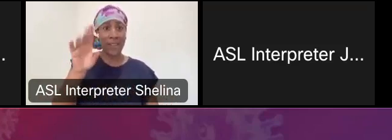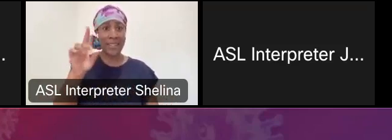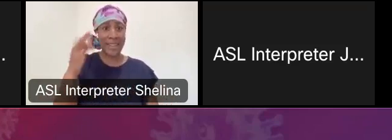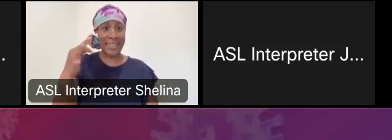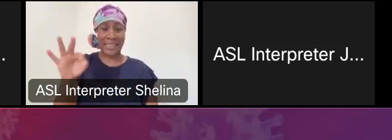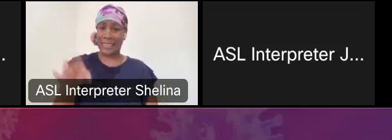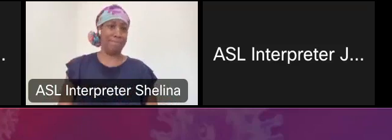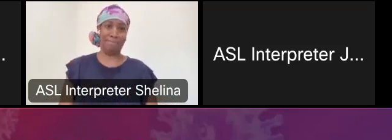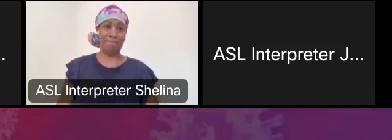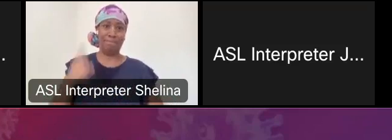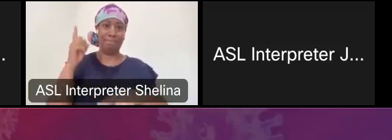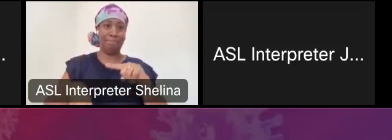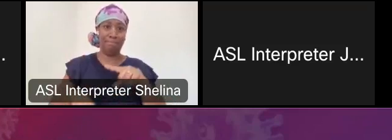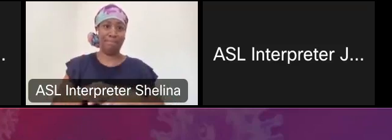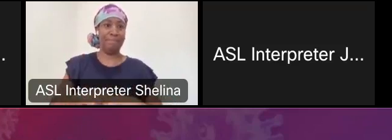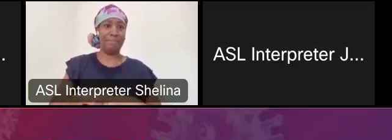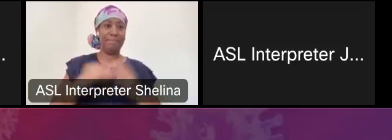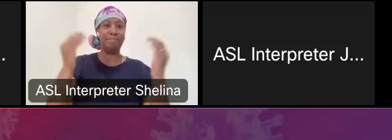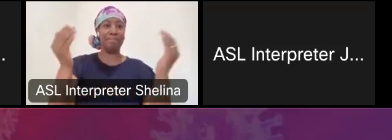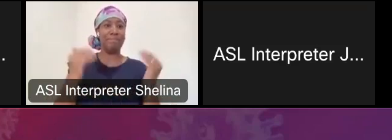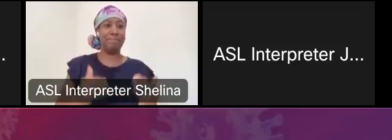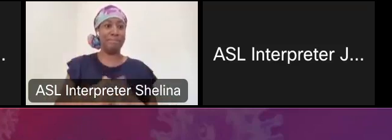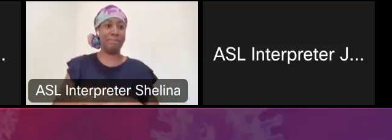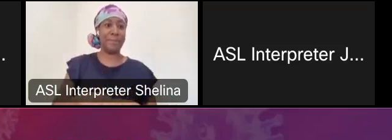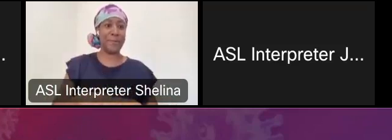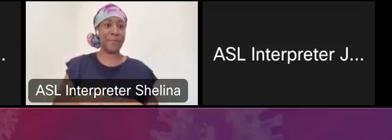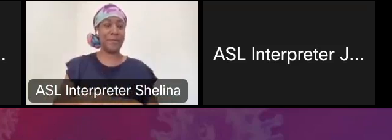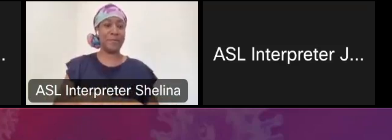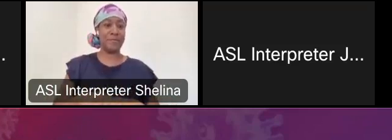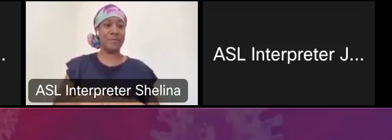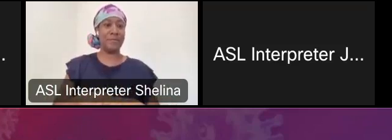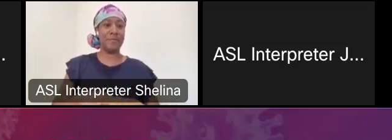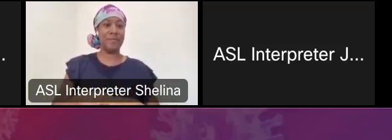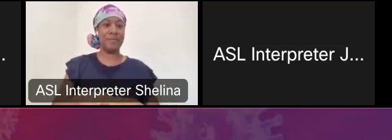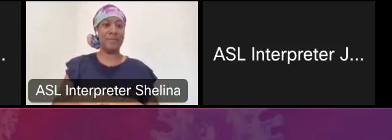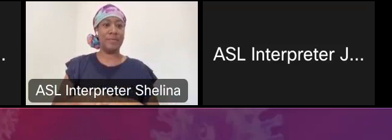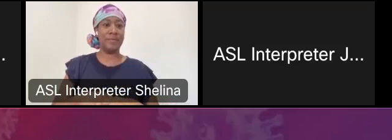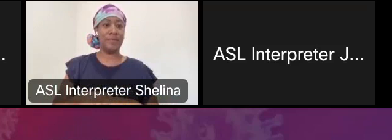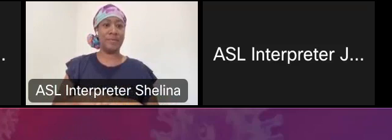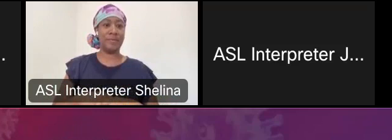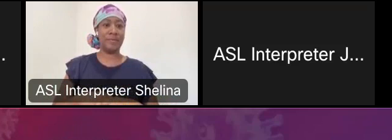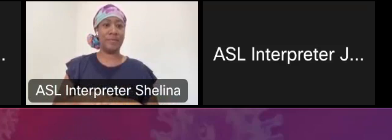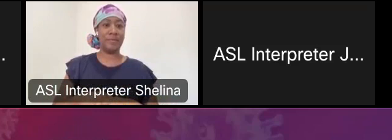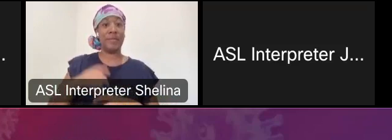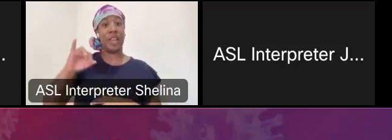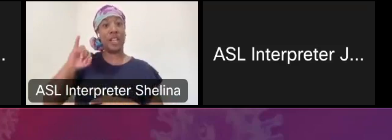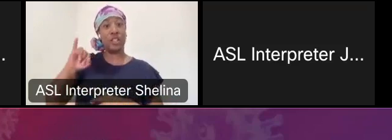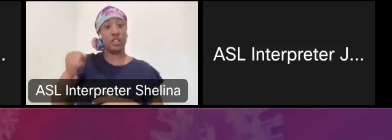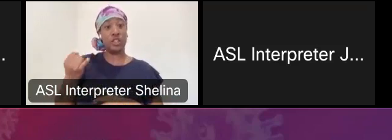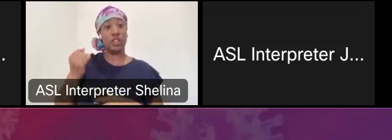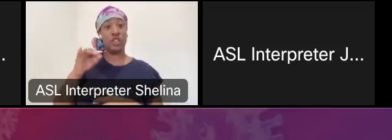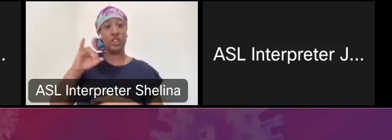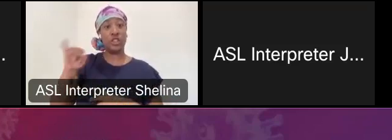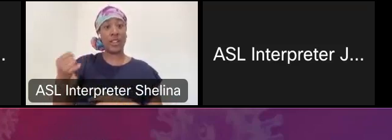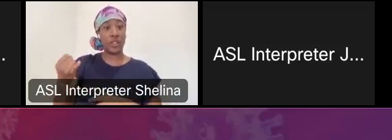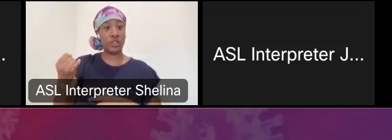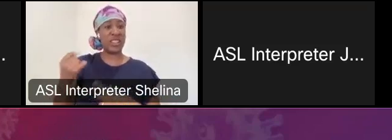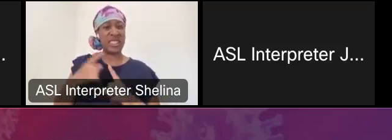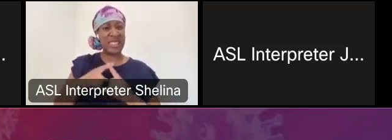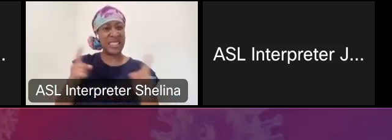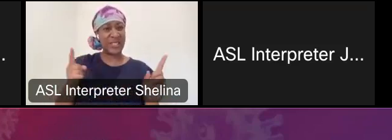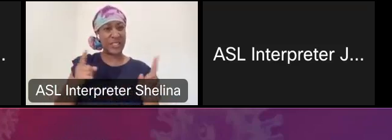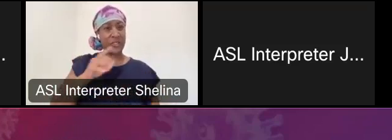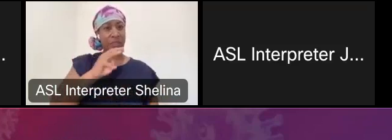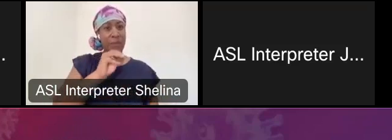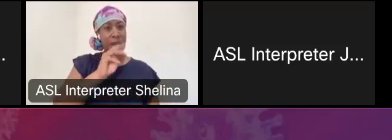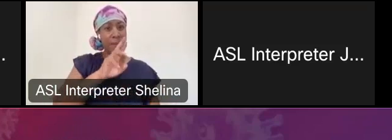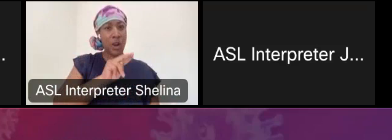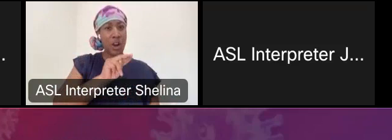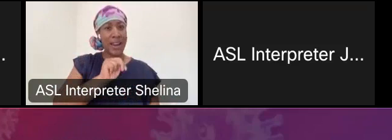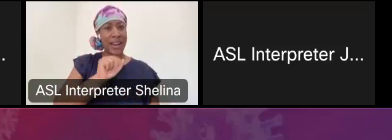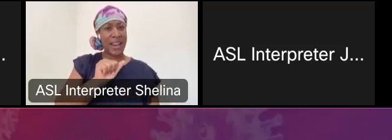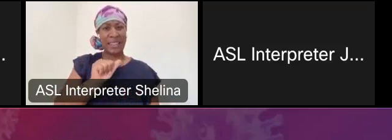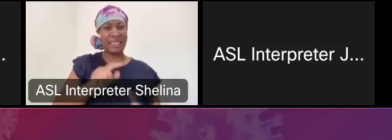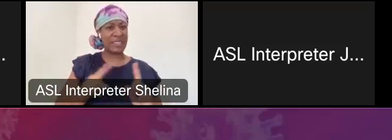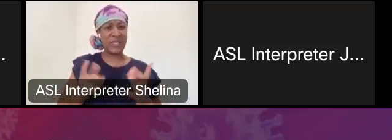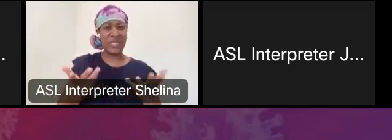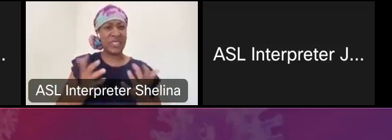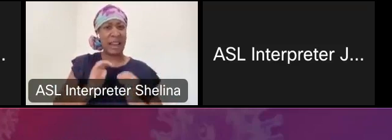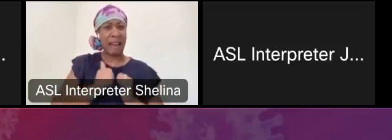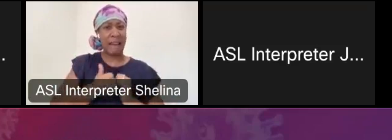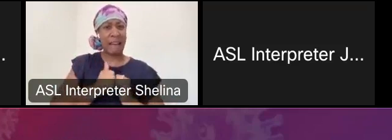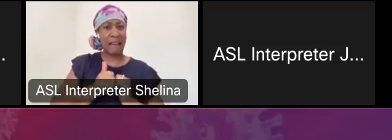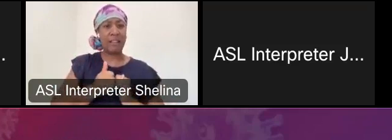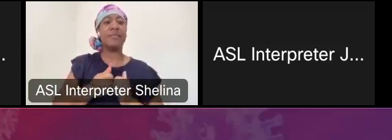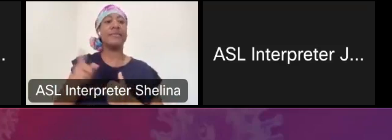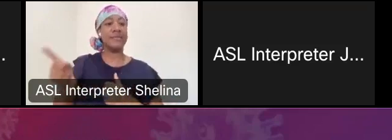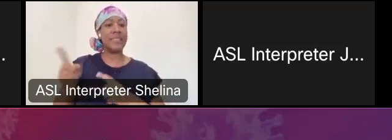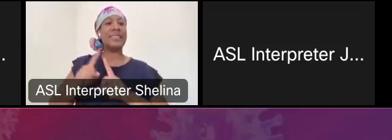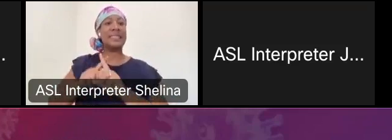next how is it johnson and johnson vaccine different from the vaccines the johnson and johnson vaccine uses a different weakened virus to carry the